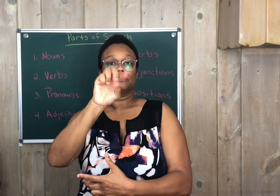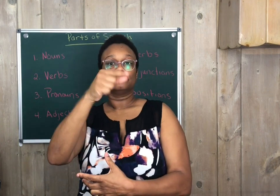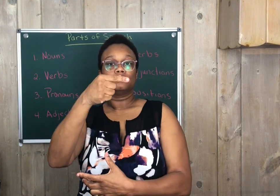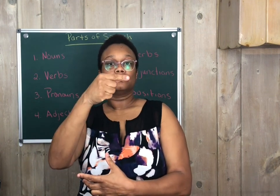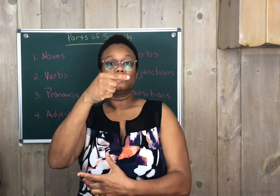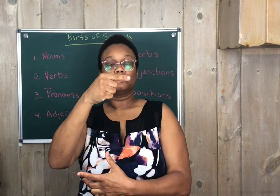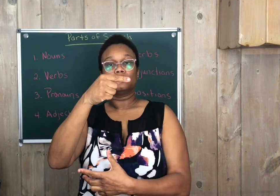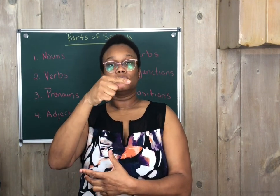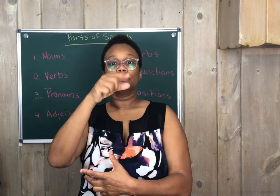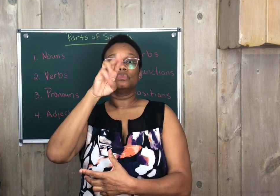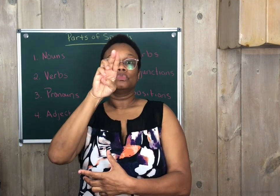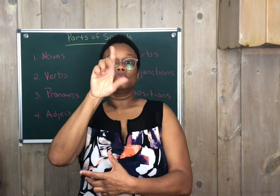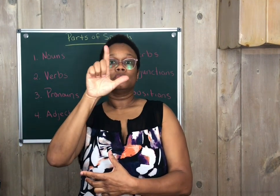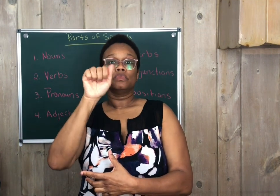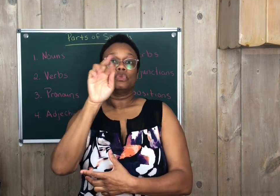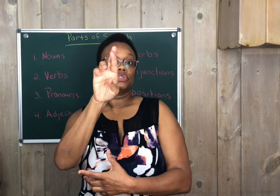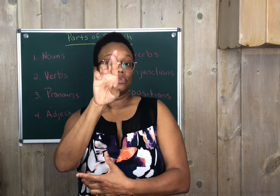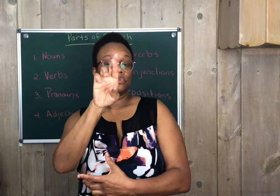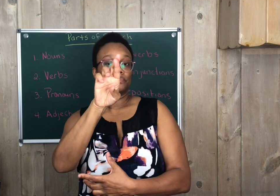One is the singular